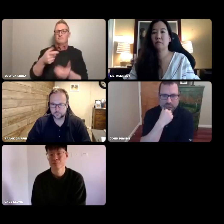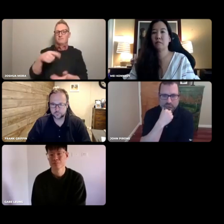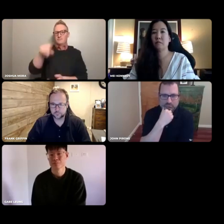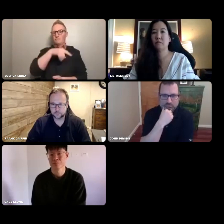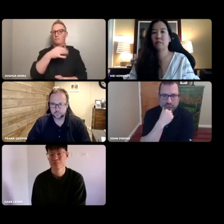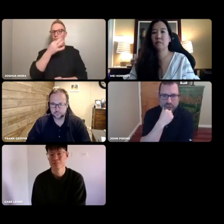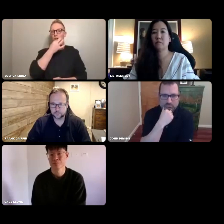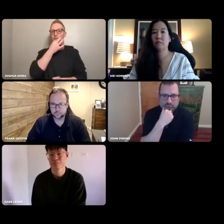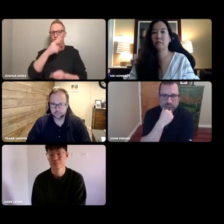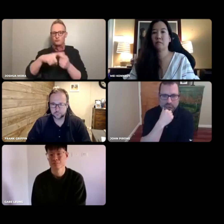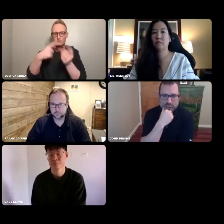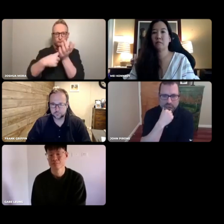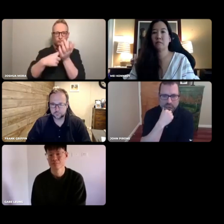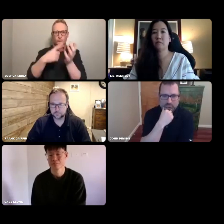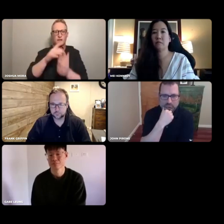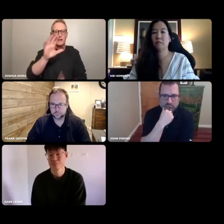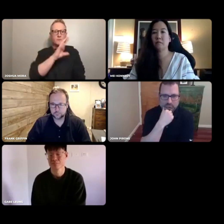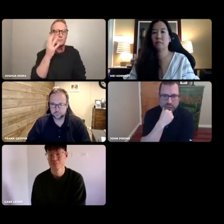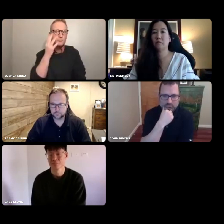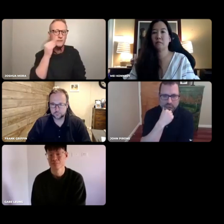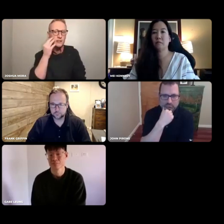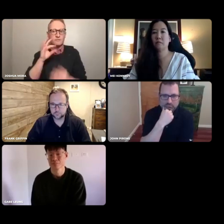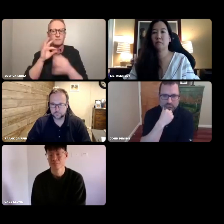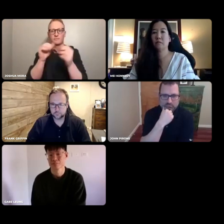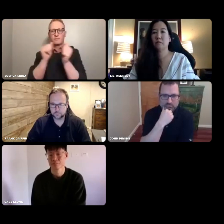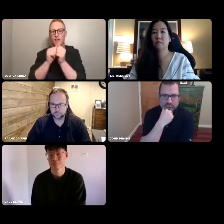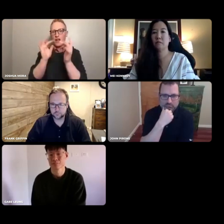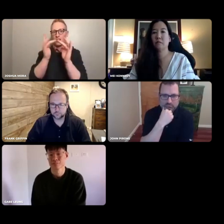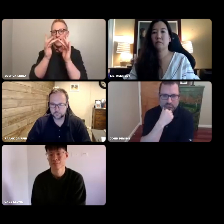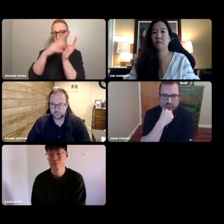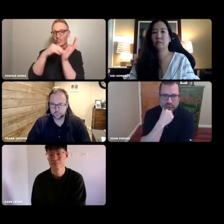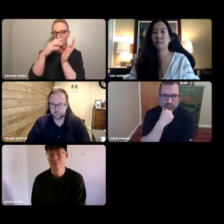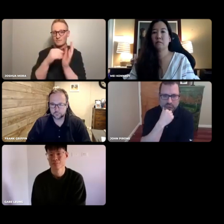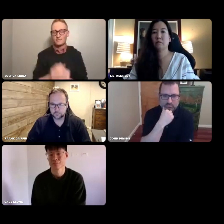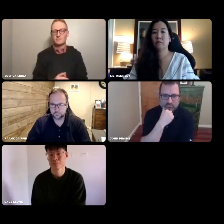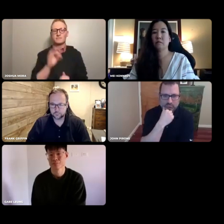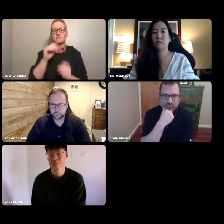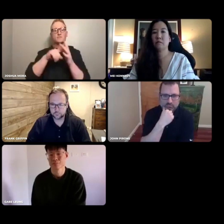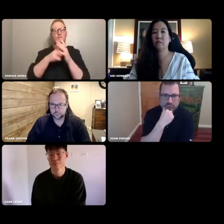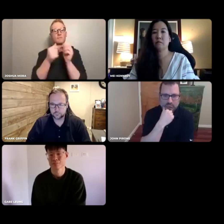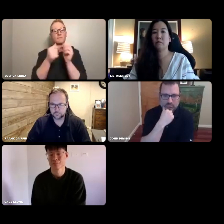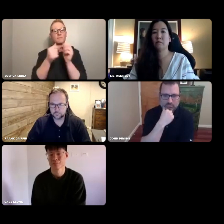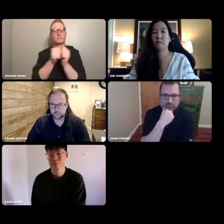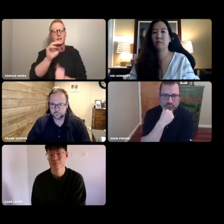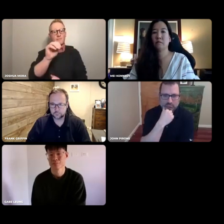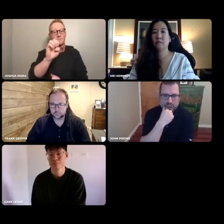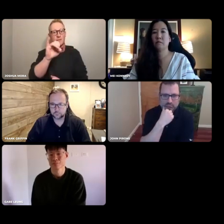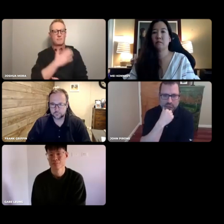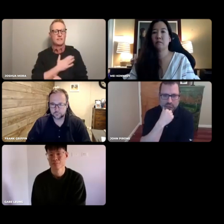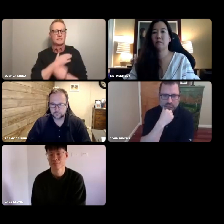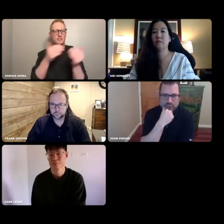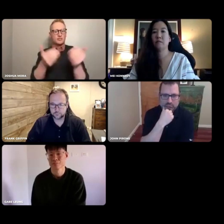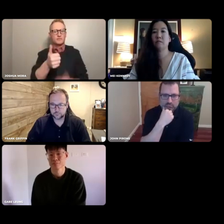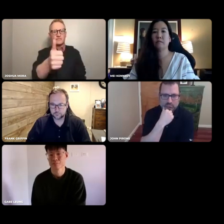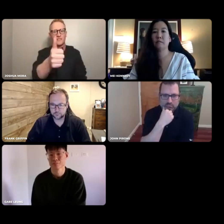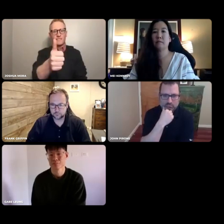So, we have the experts here with us to learn about online learning.